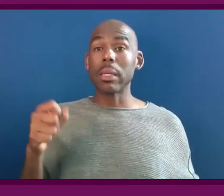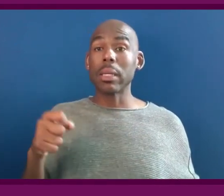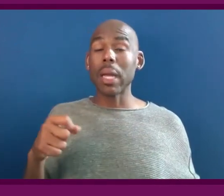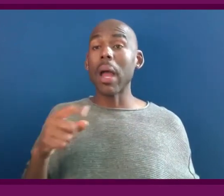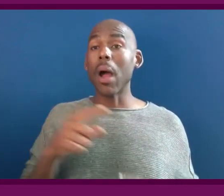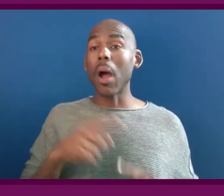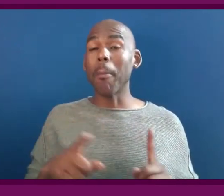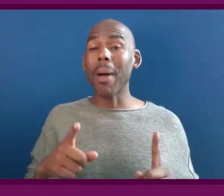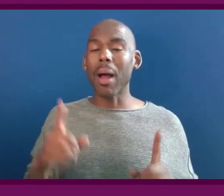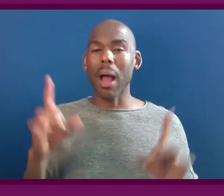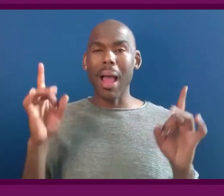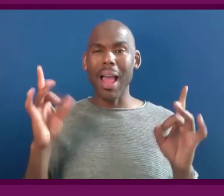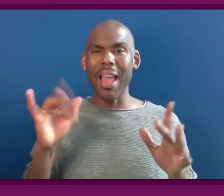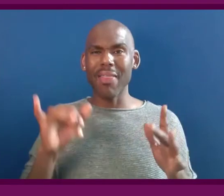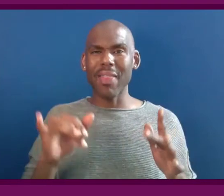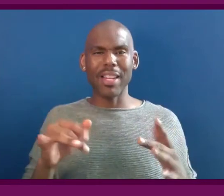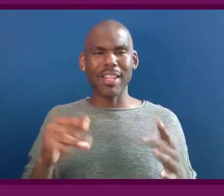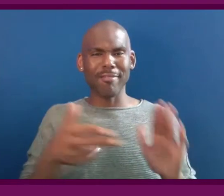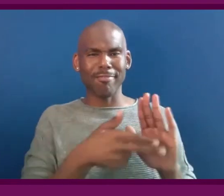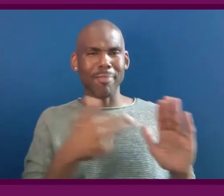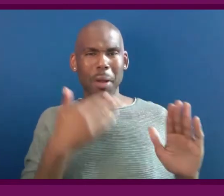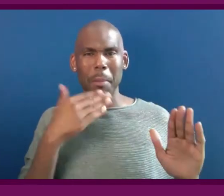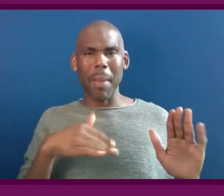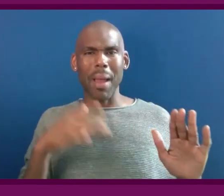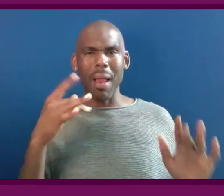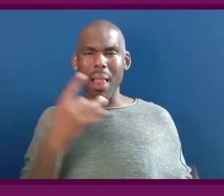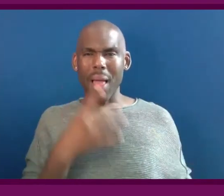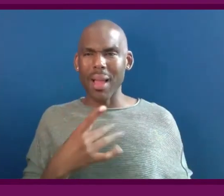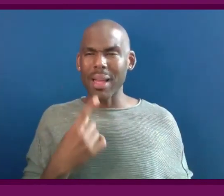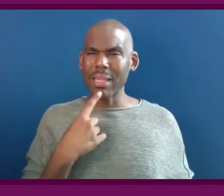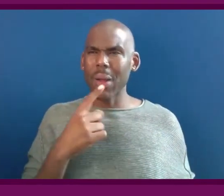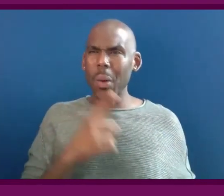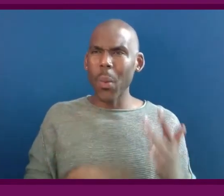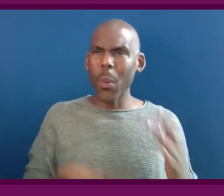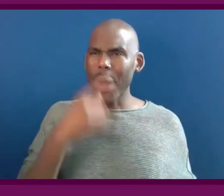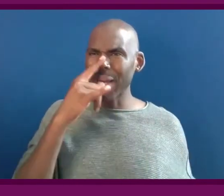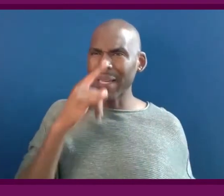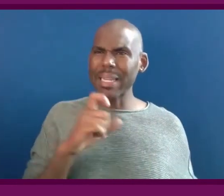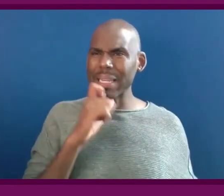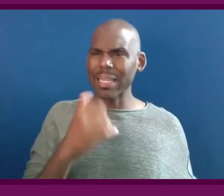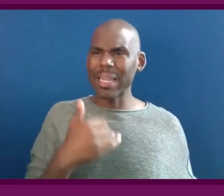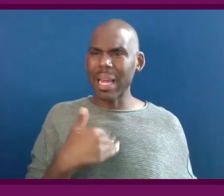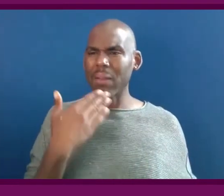I hate that it's shaded in such a bad light. I was like, "What kid didn't have a bad attention span at 20?"